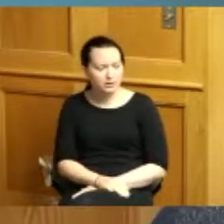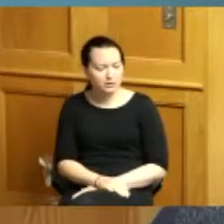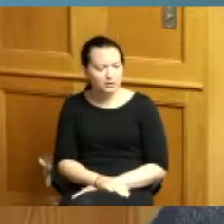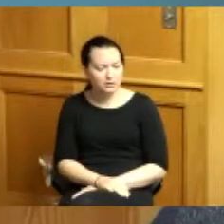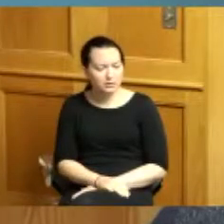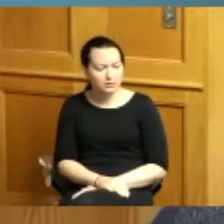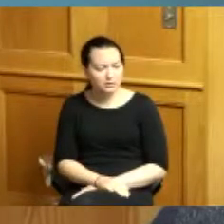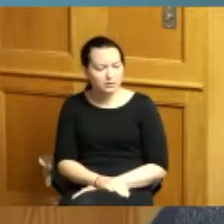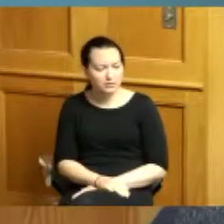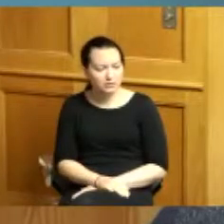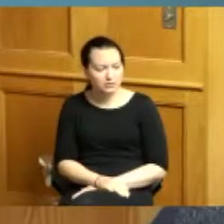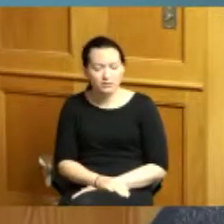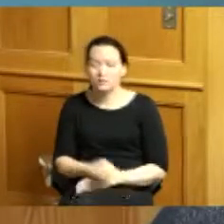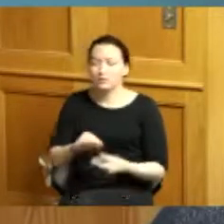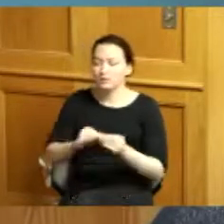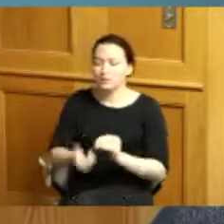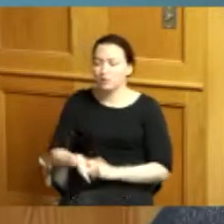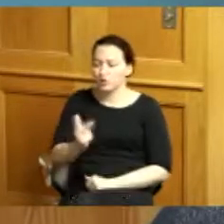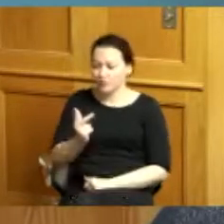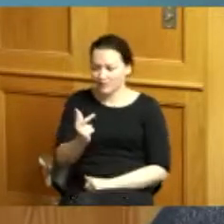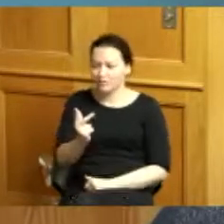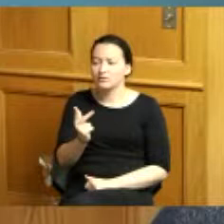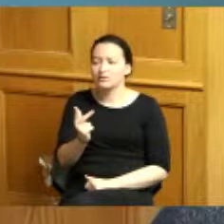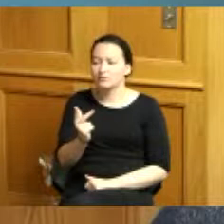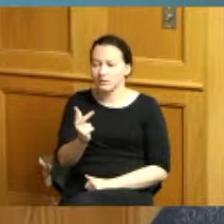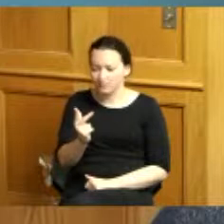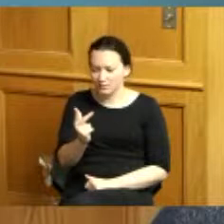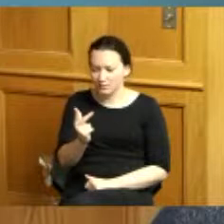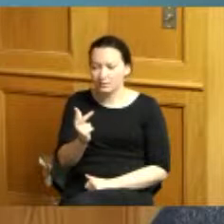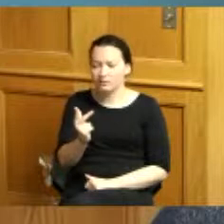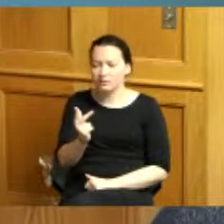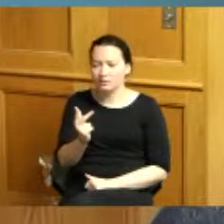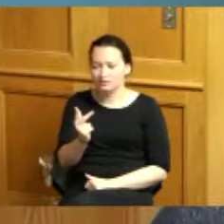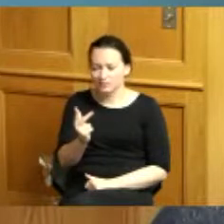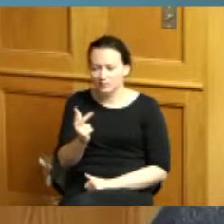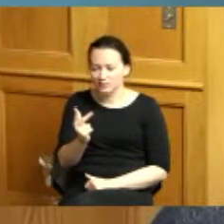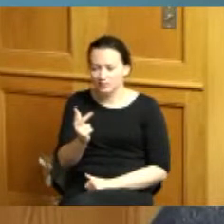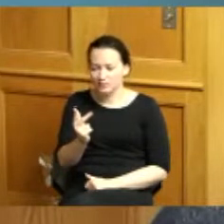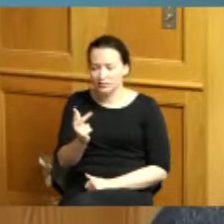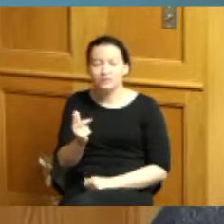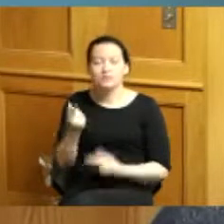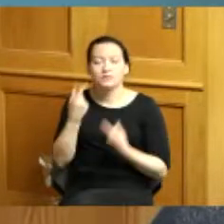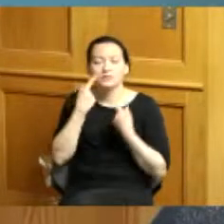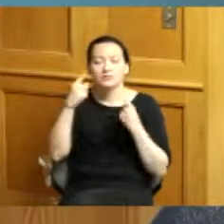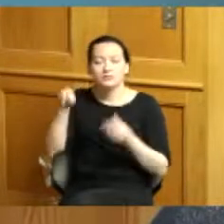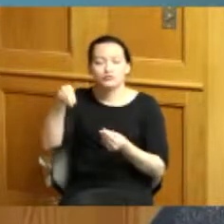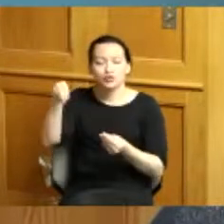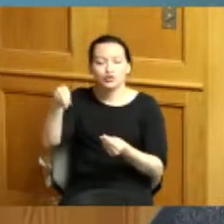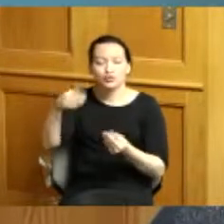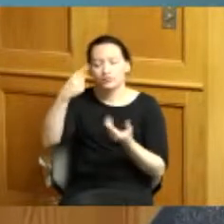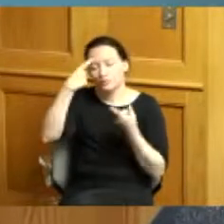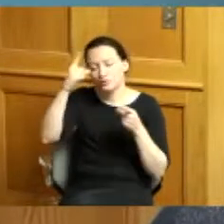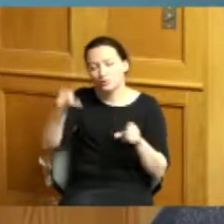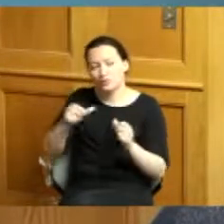so item number three is a a resolution concurring with the recommendations of